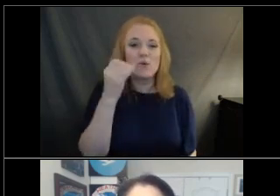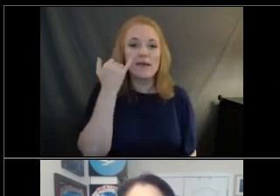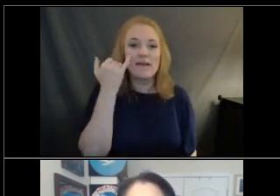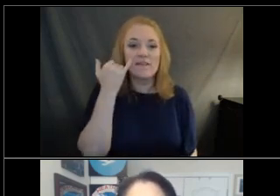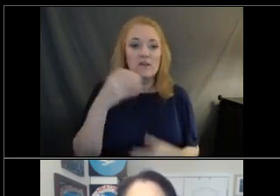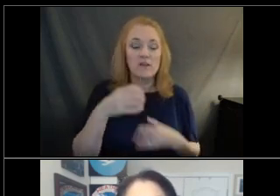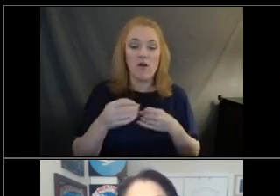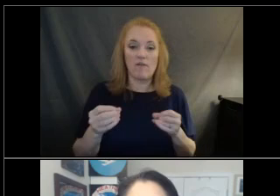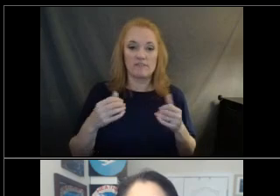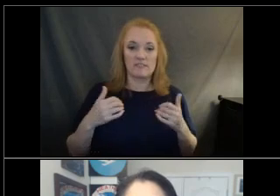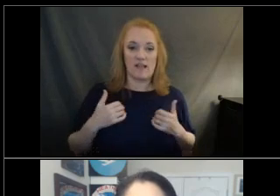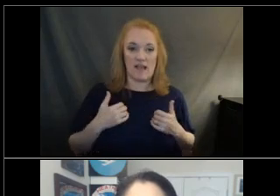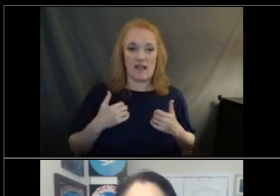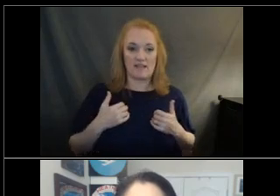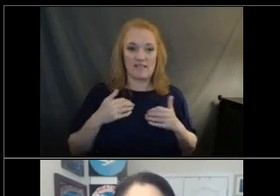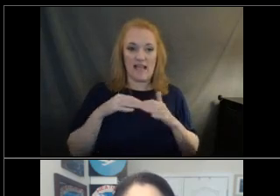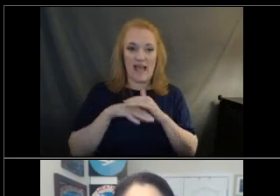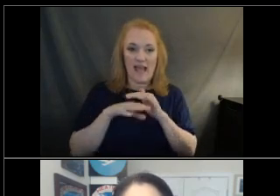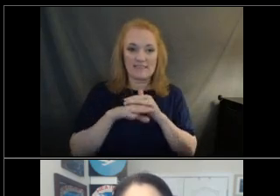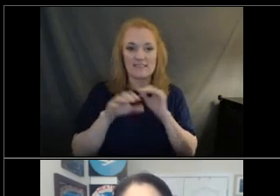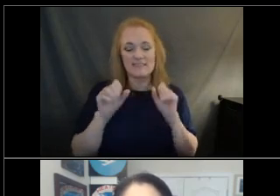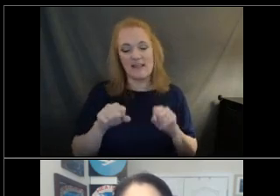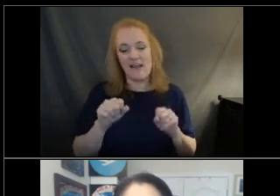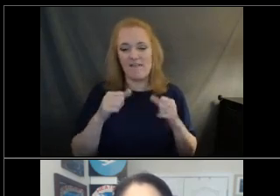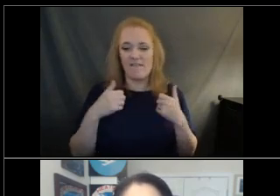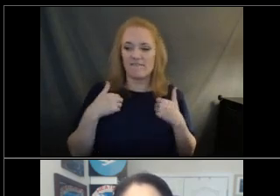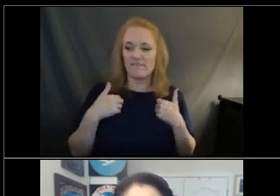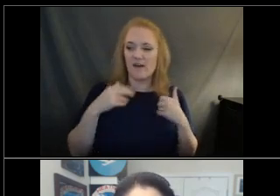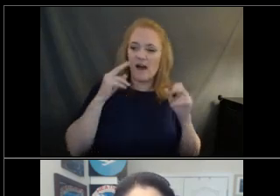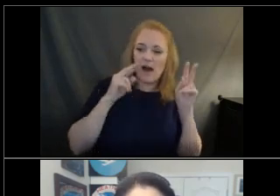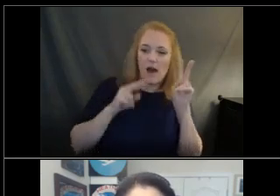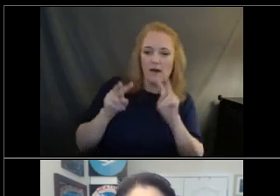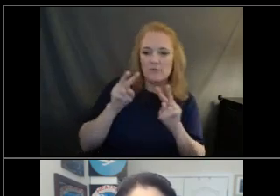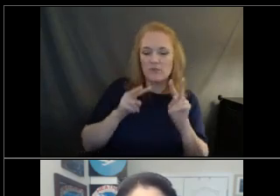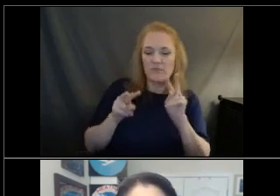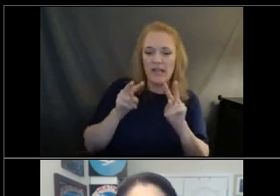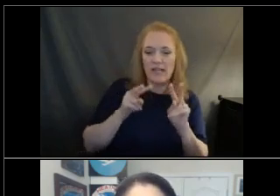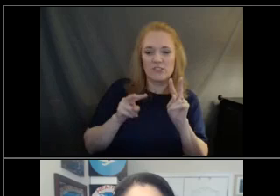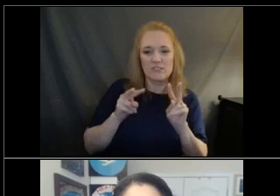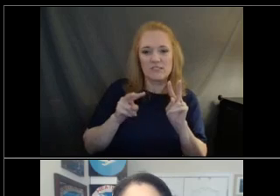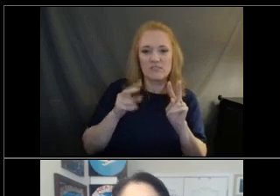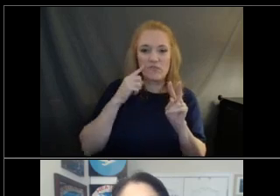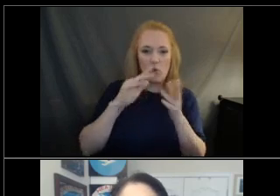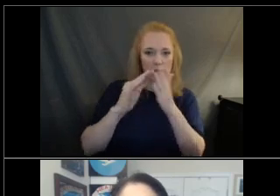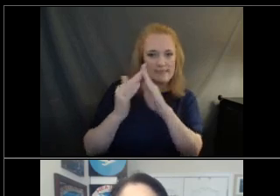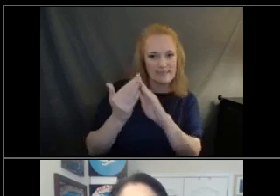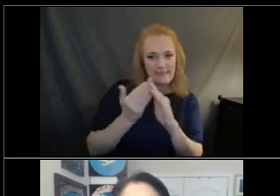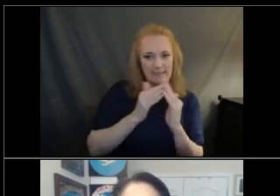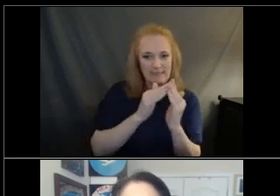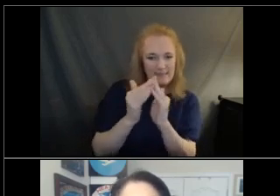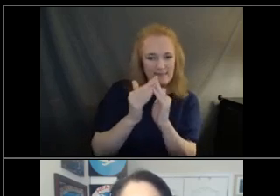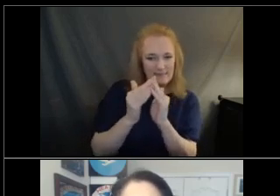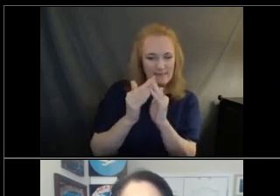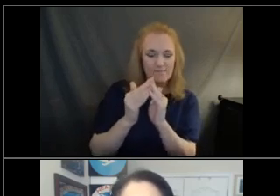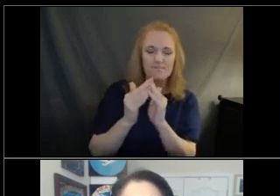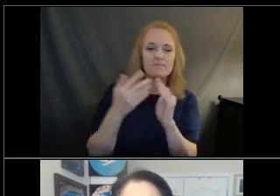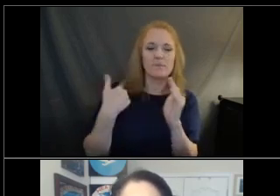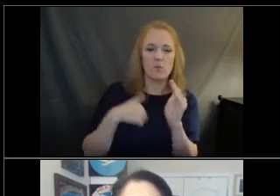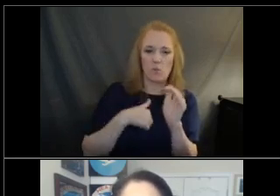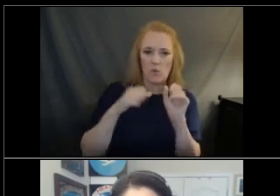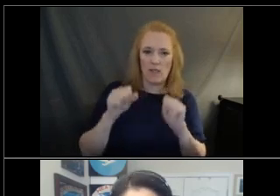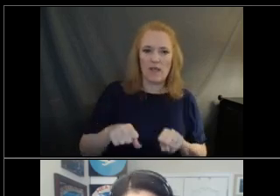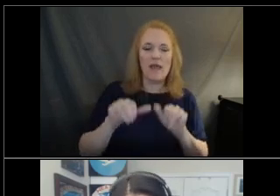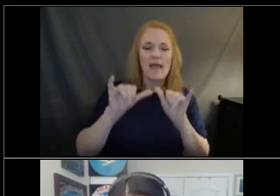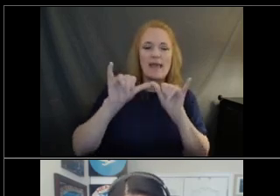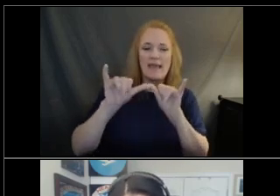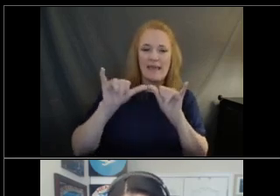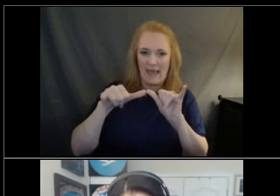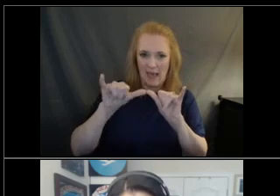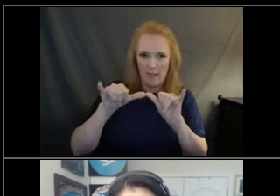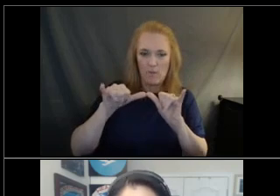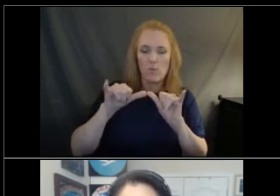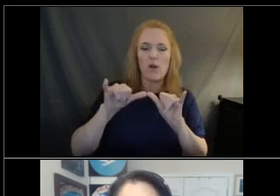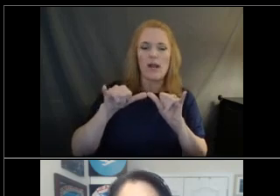has access to observations in an urban area, we do calibrate our, we do ingest those observations and